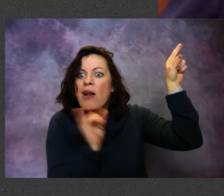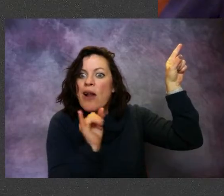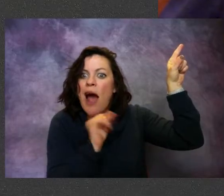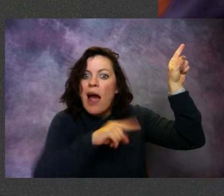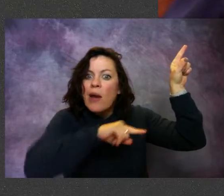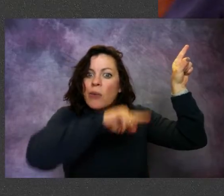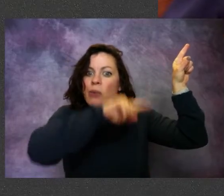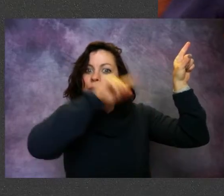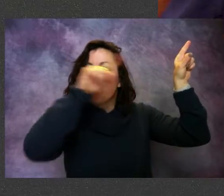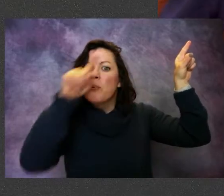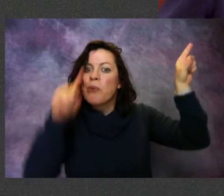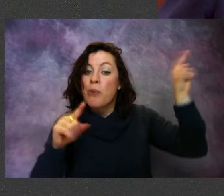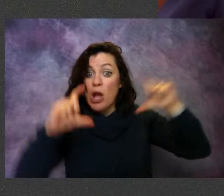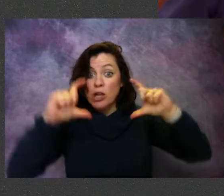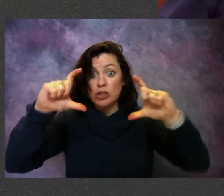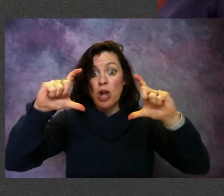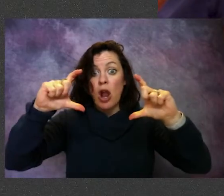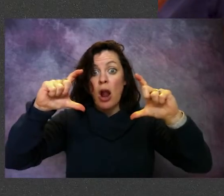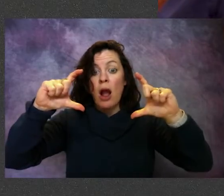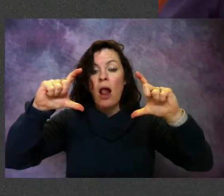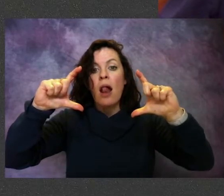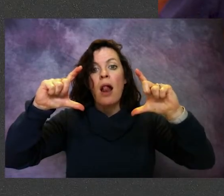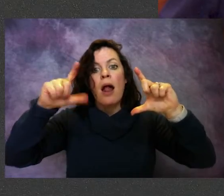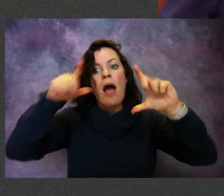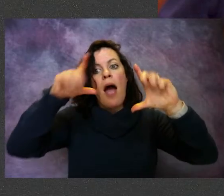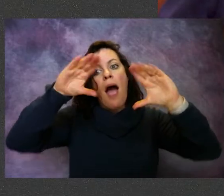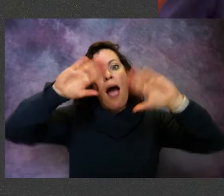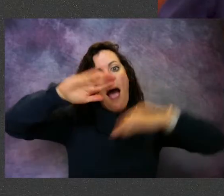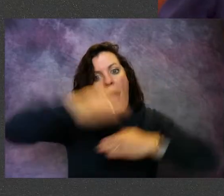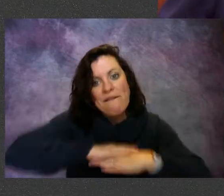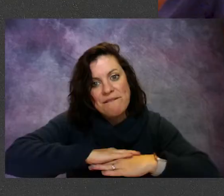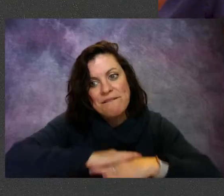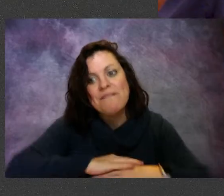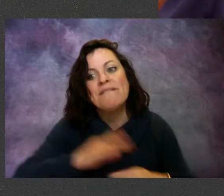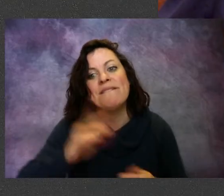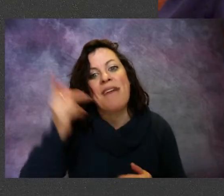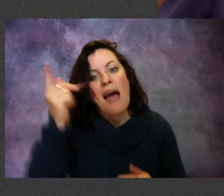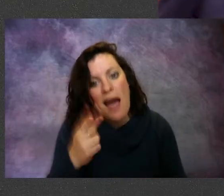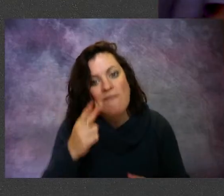just like this, okay? So, this is going to be the rainbow part